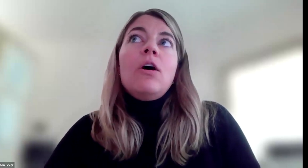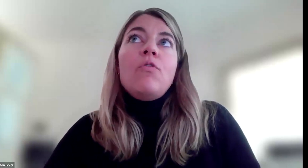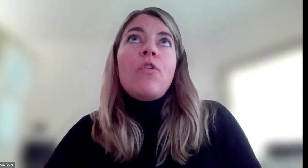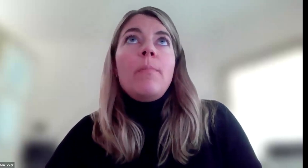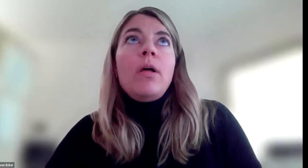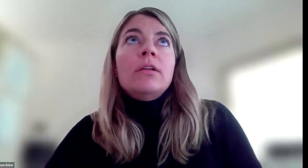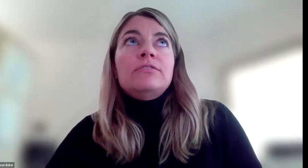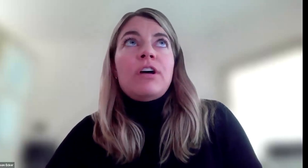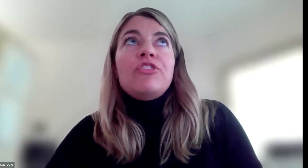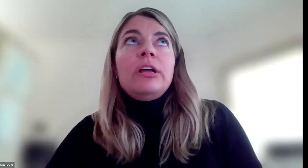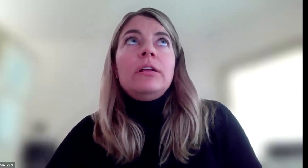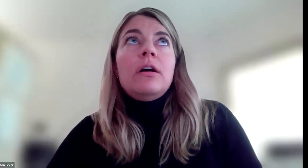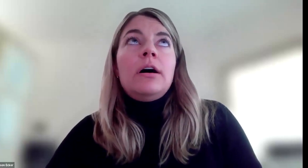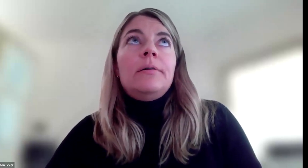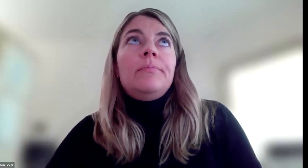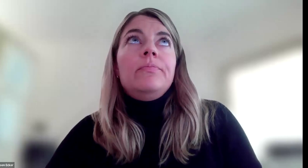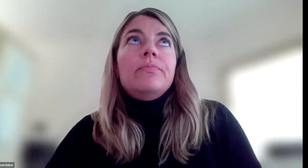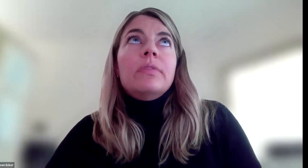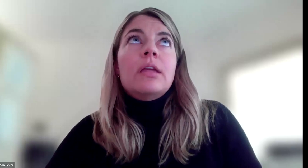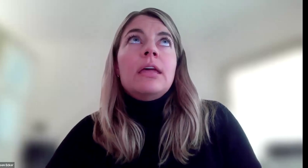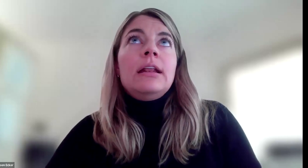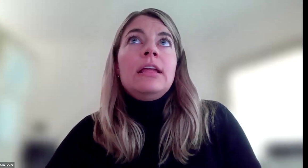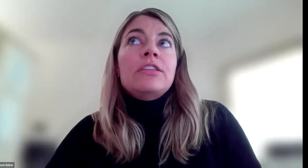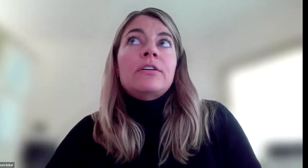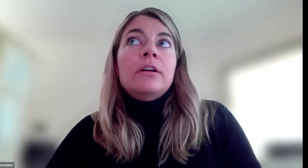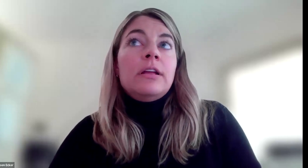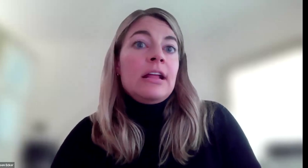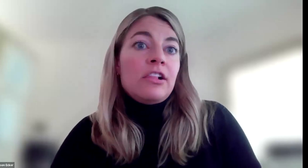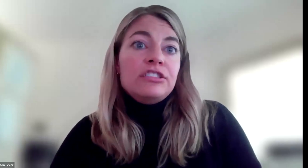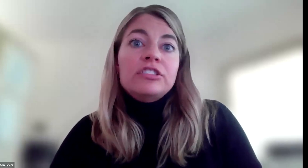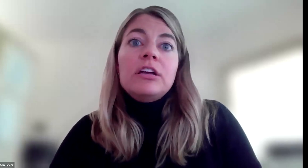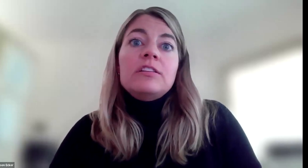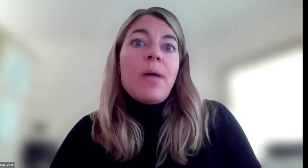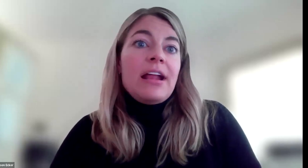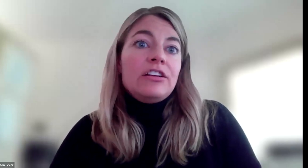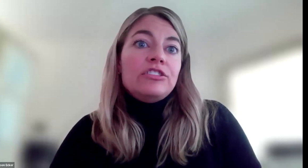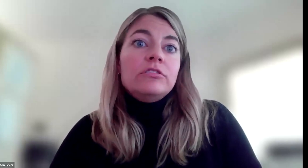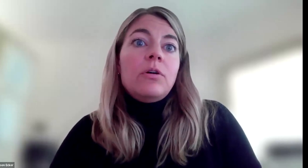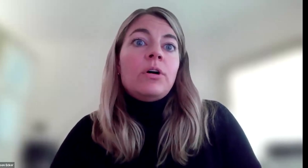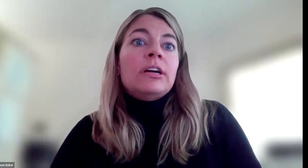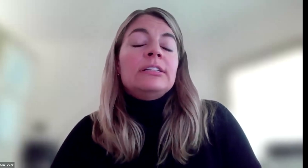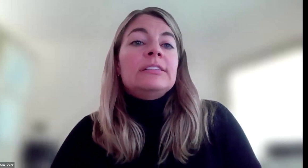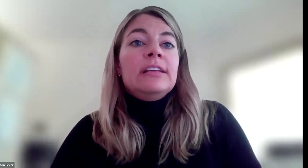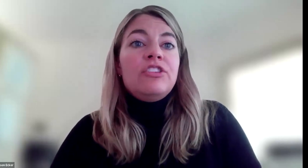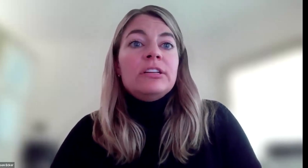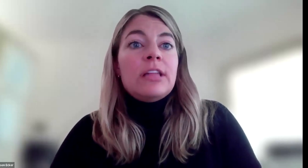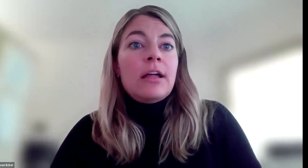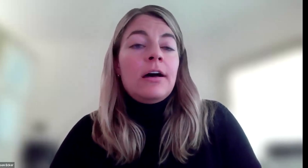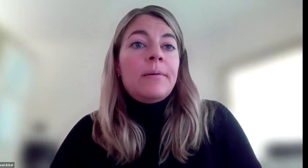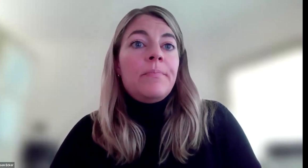had no formal instruction in either English, Spanish, or his Indigenous language that he spoke.